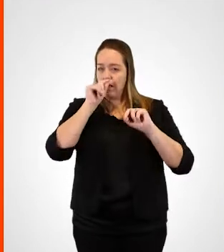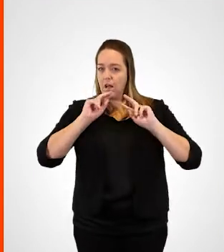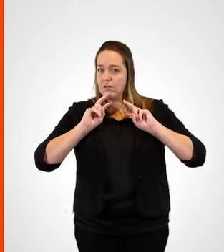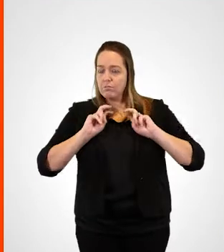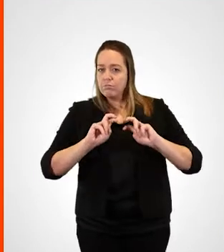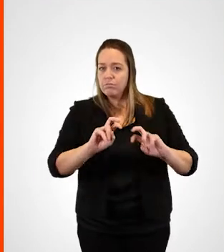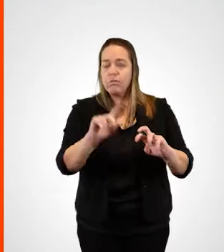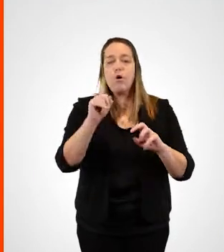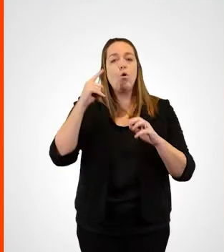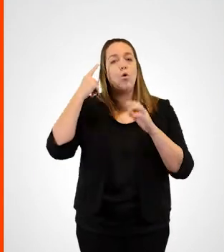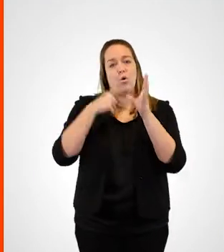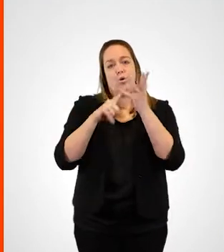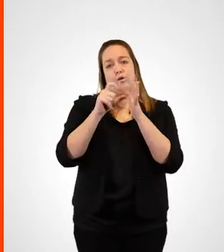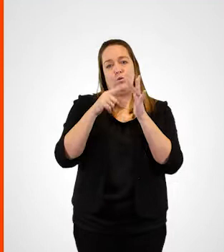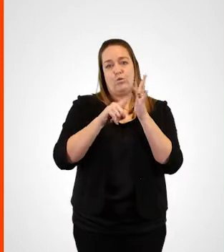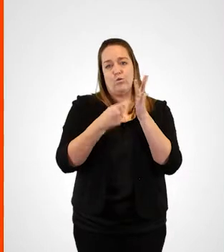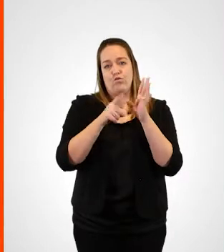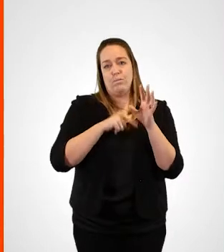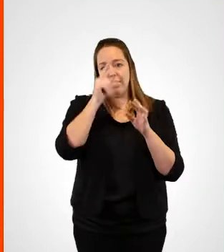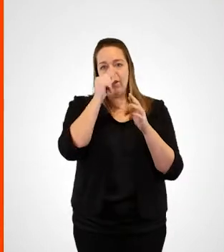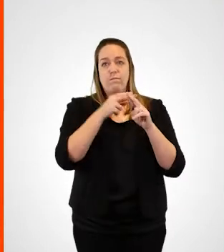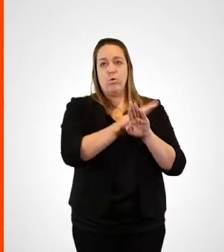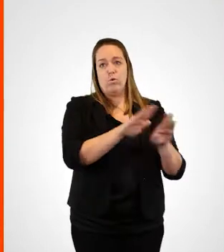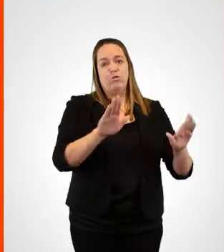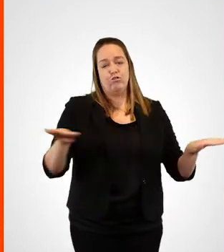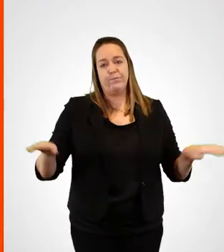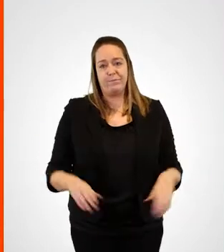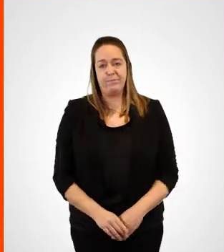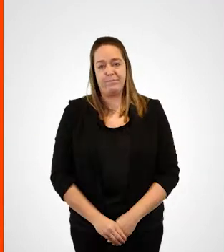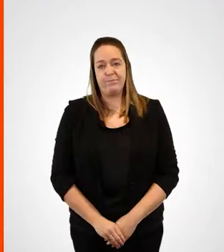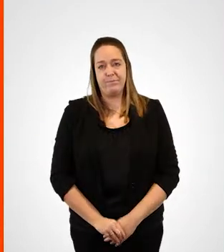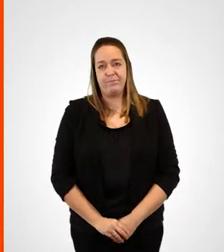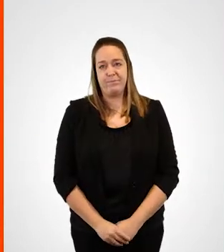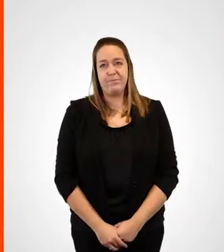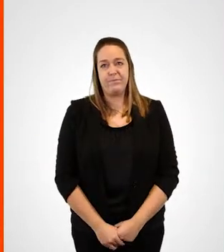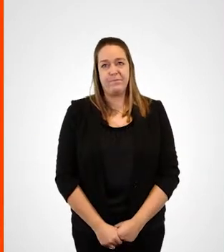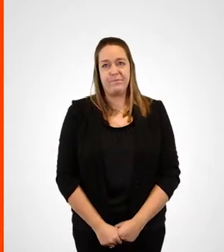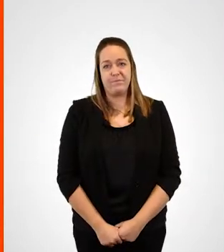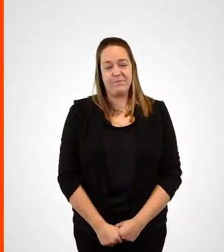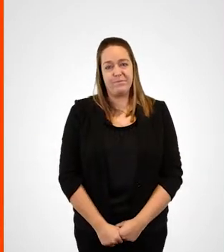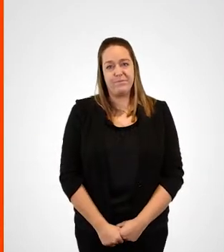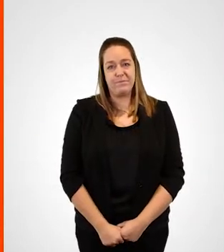the auditory potential that every deaf child has.